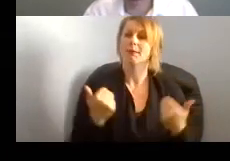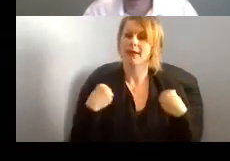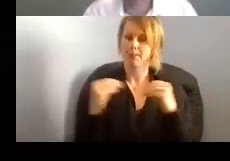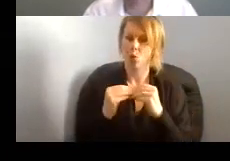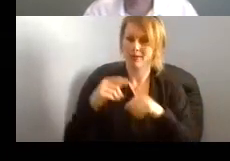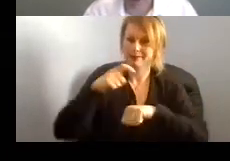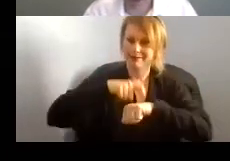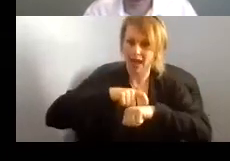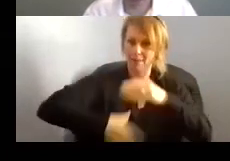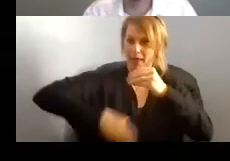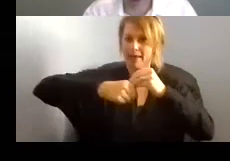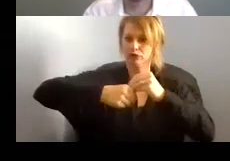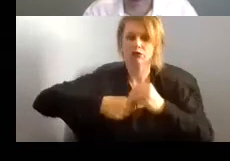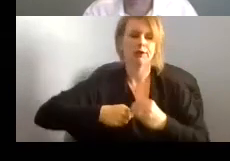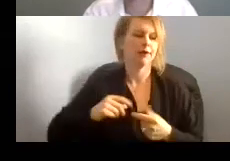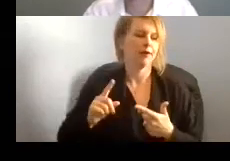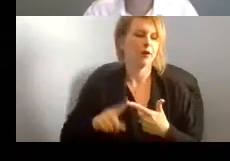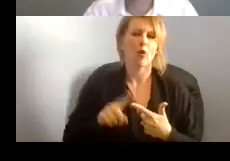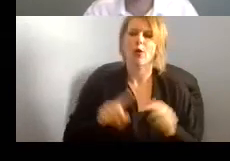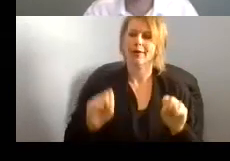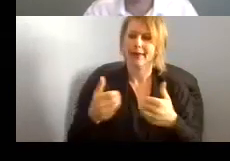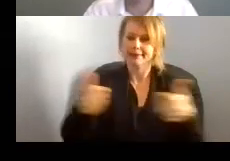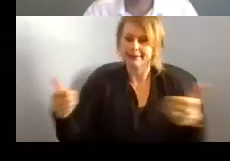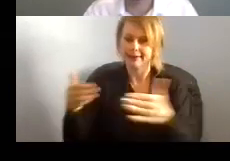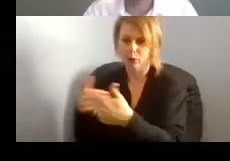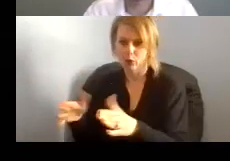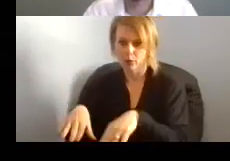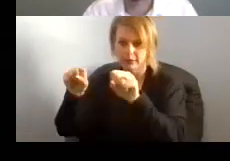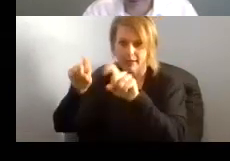Scores might be omitted or weighted less in determining their final grades.